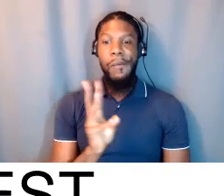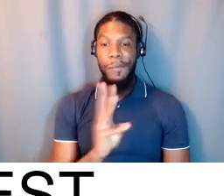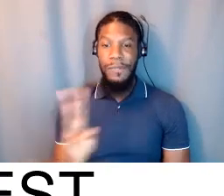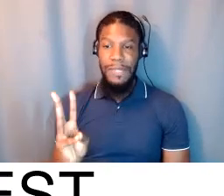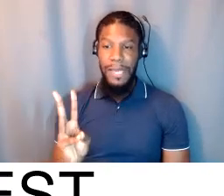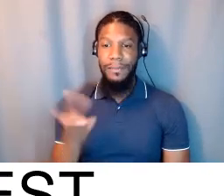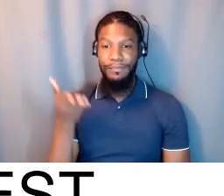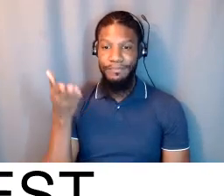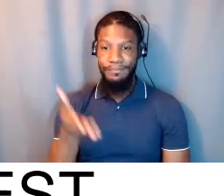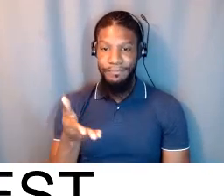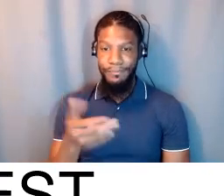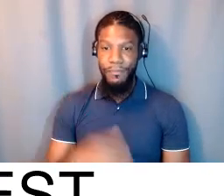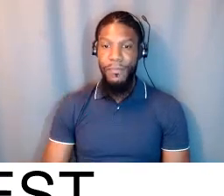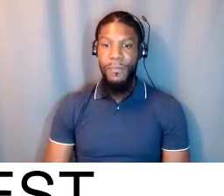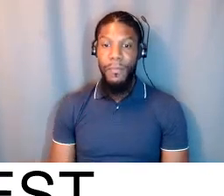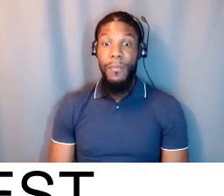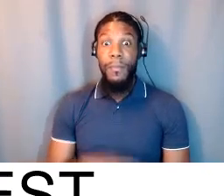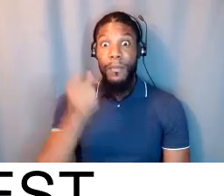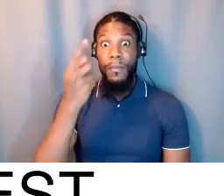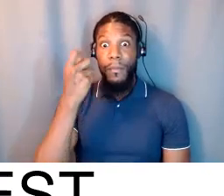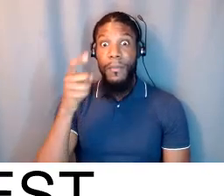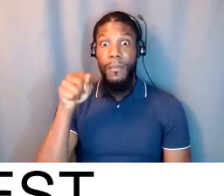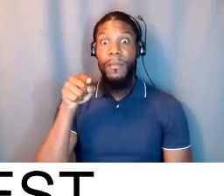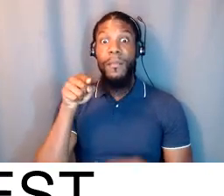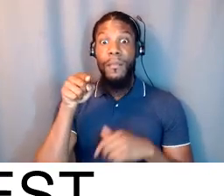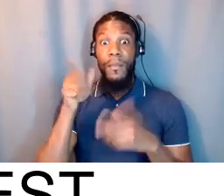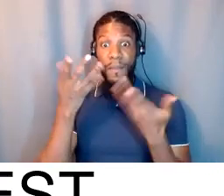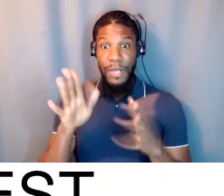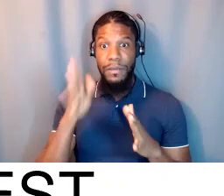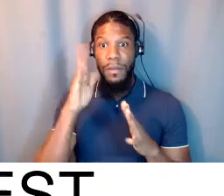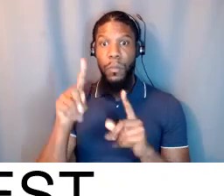We will also have a survey that we will be distributing to all of you via email.